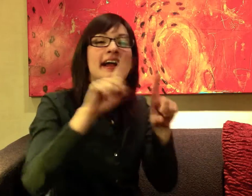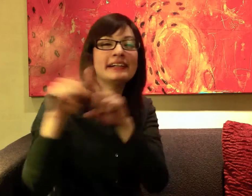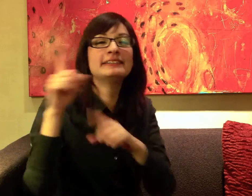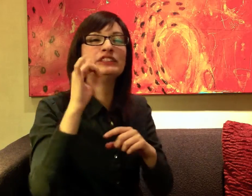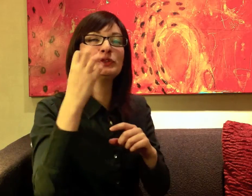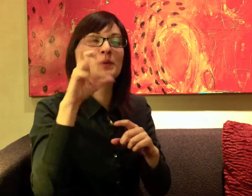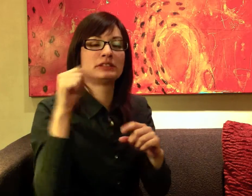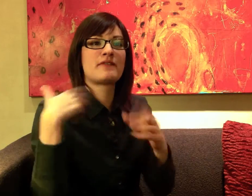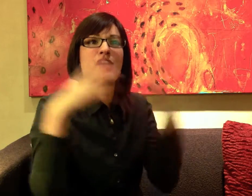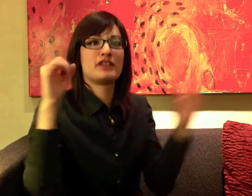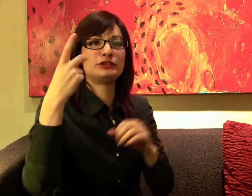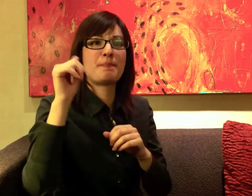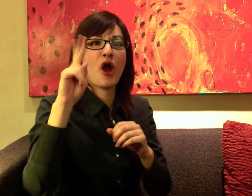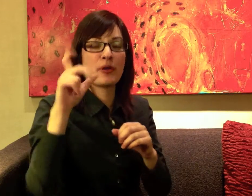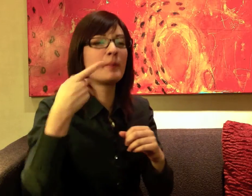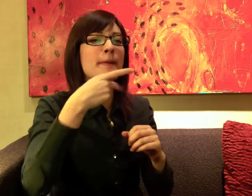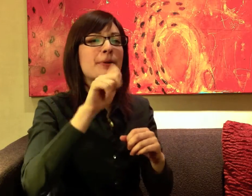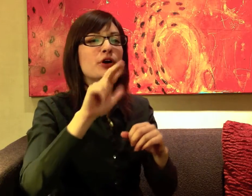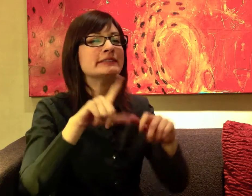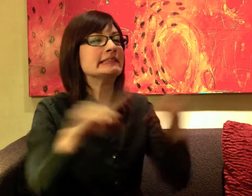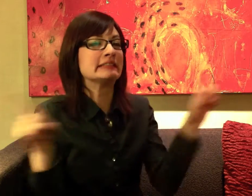Many jewels have a lot of sparkle as well. A pearl is different